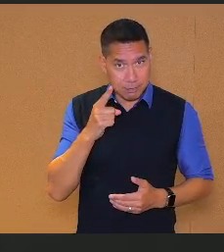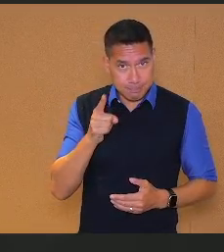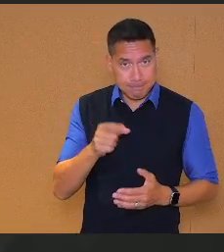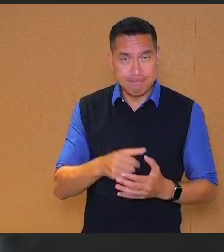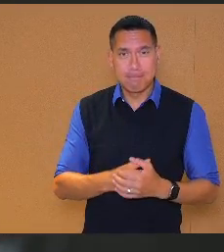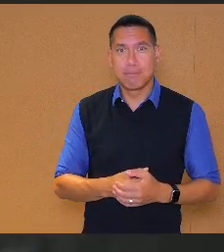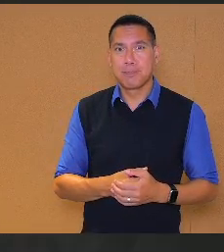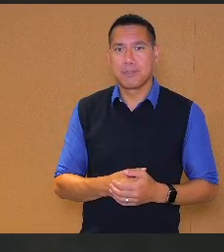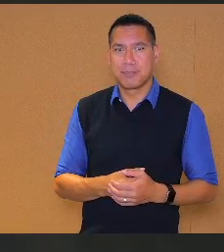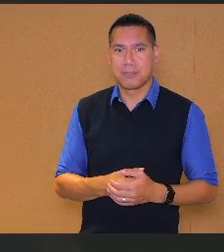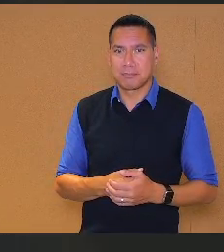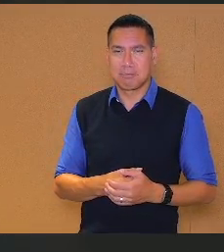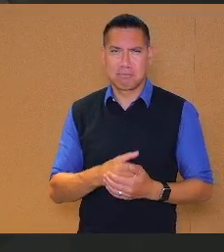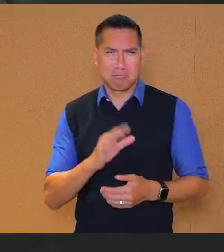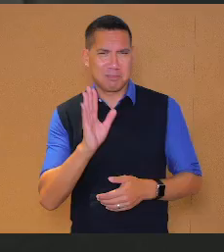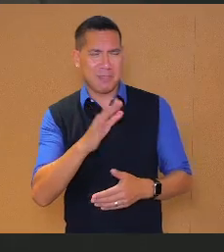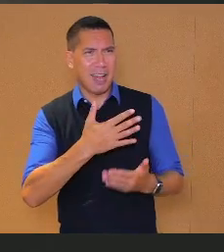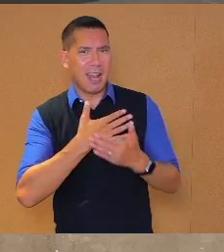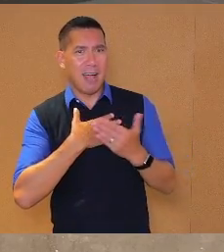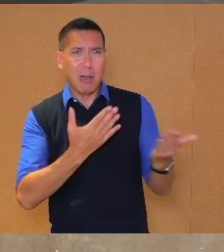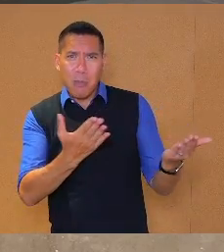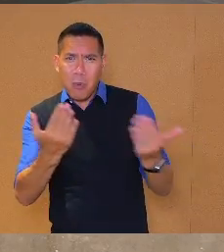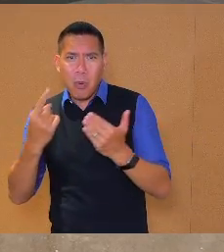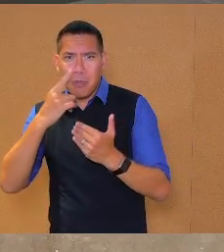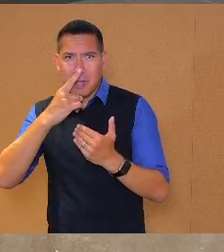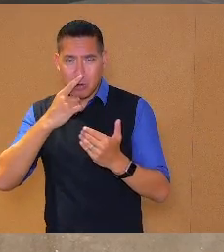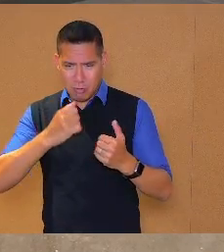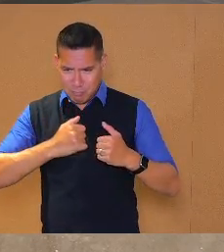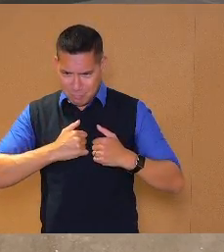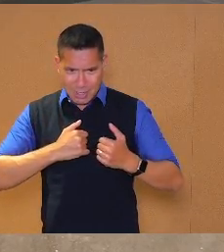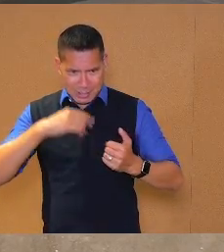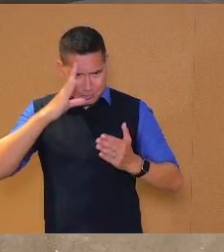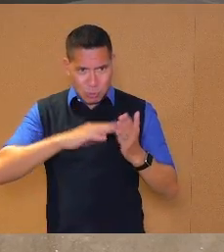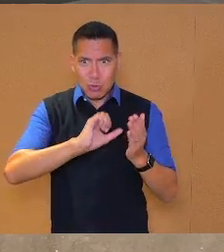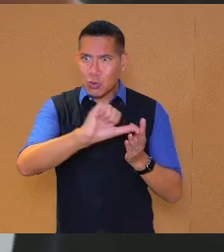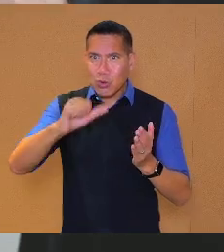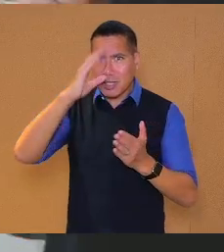been hard-hit by coronavirus. >> I would love for people with